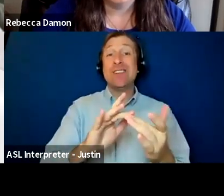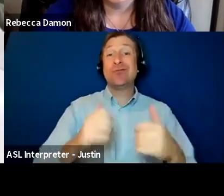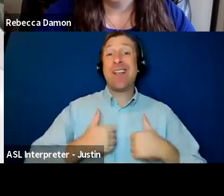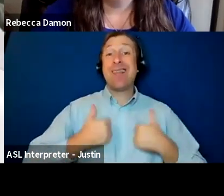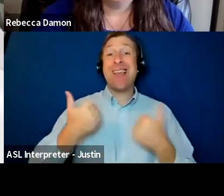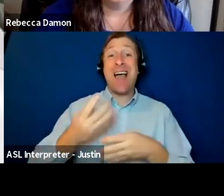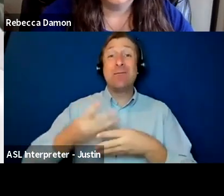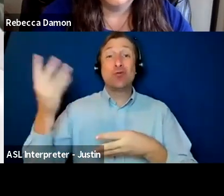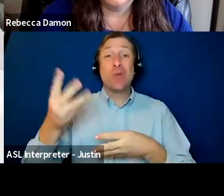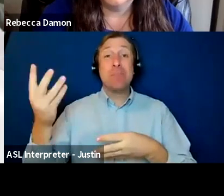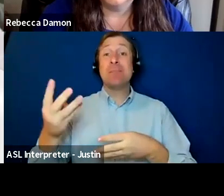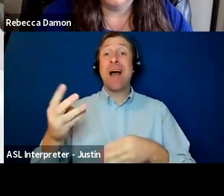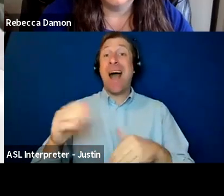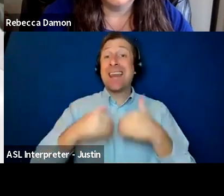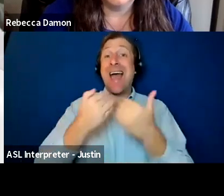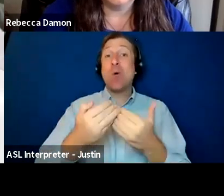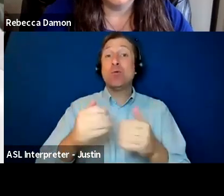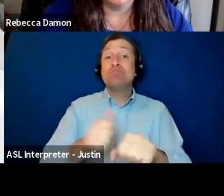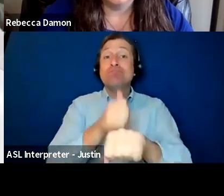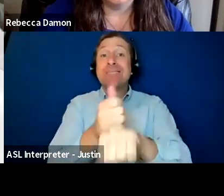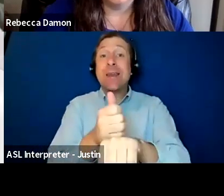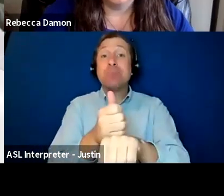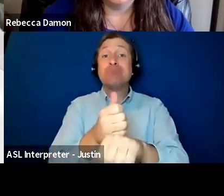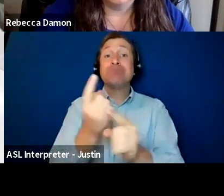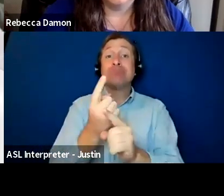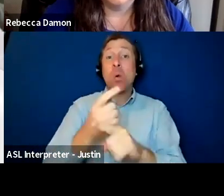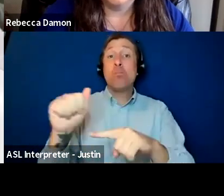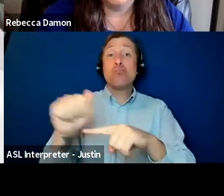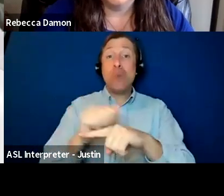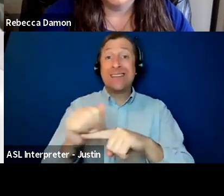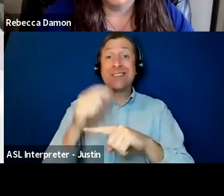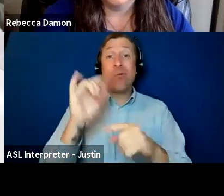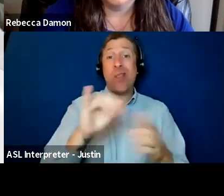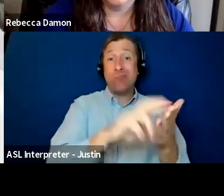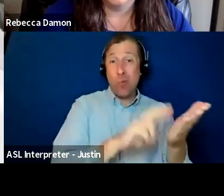The presentation will begin momentarily. If you have questions that you'd like to direct to today's